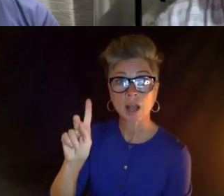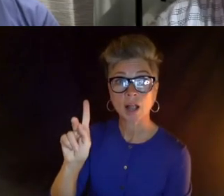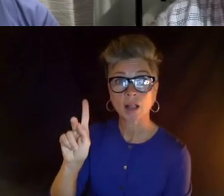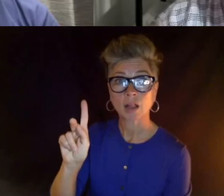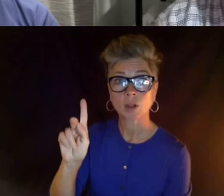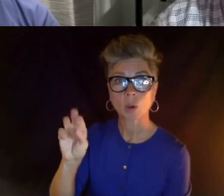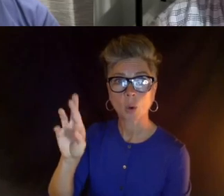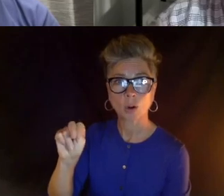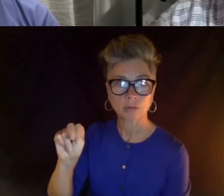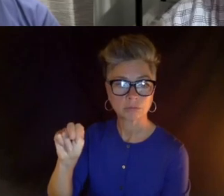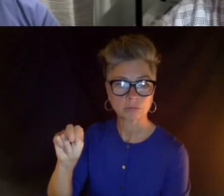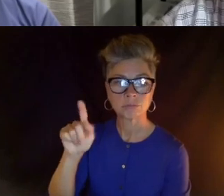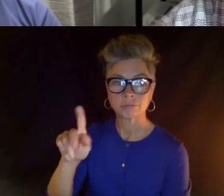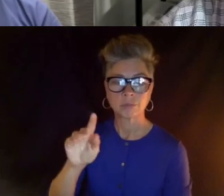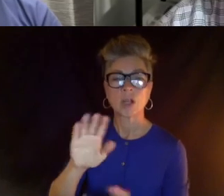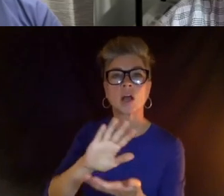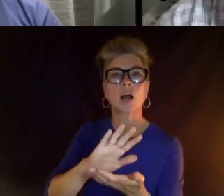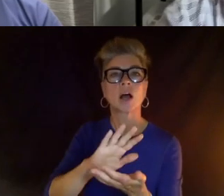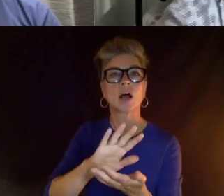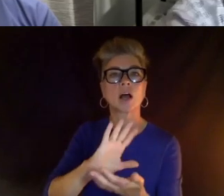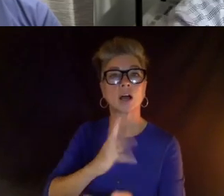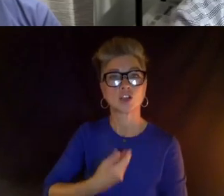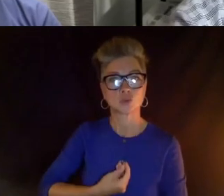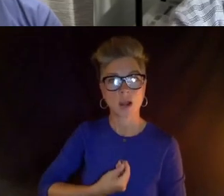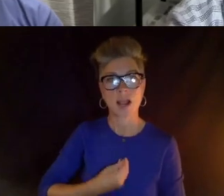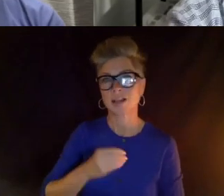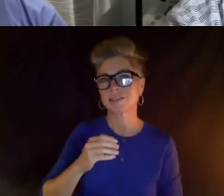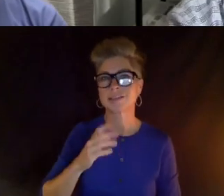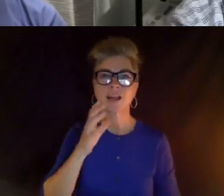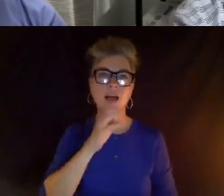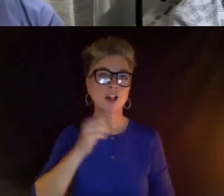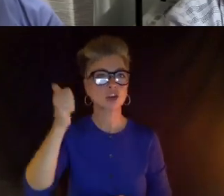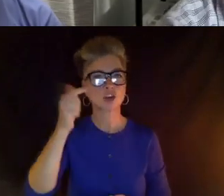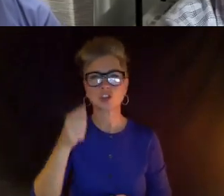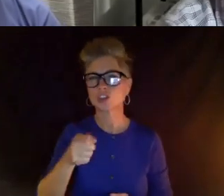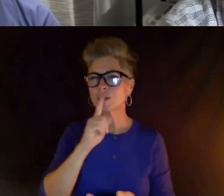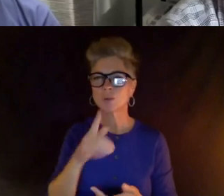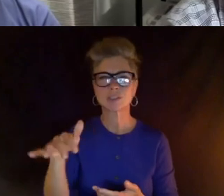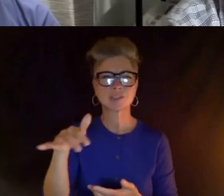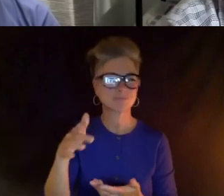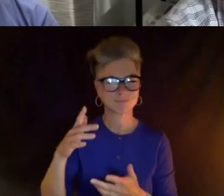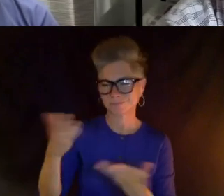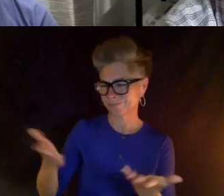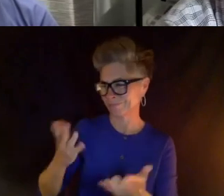and who was around when, kind of the Harry Benjamin Days and Stanford, and so she's gonna talk about her journey